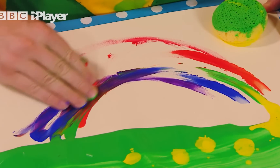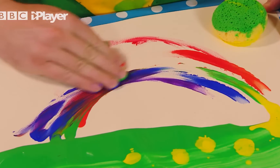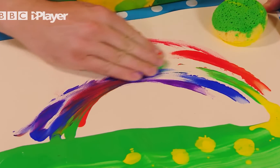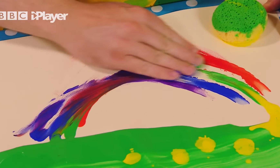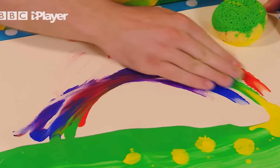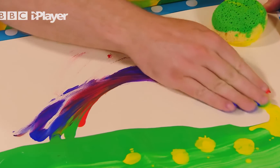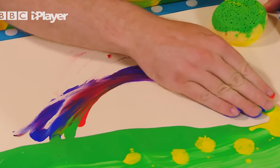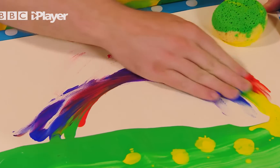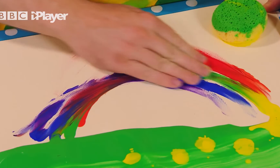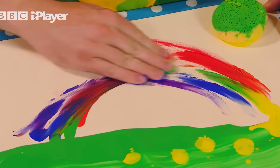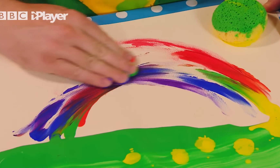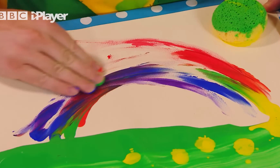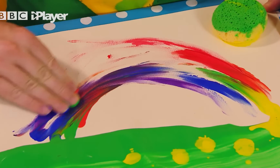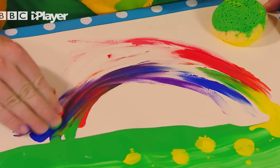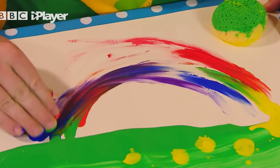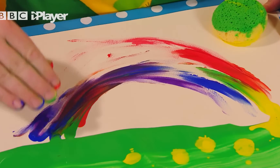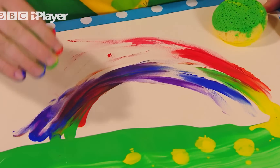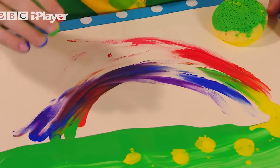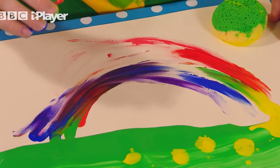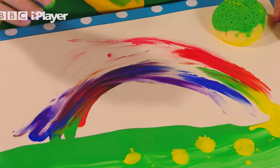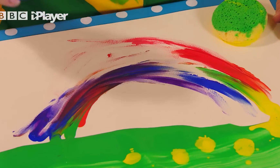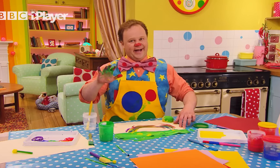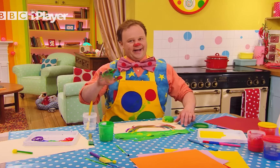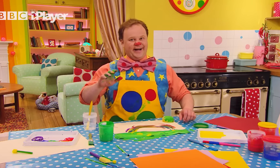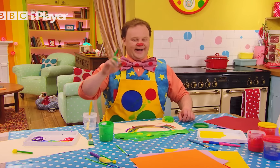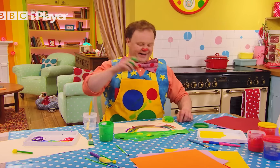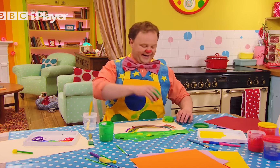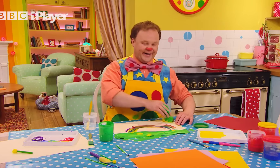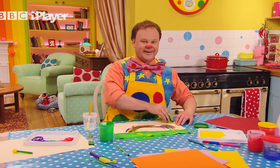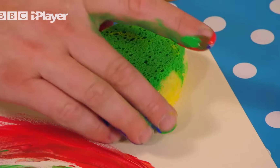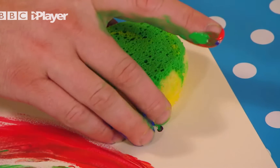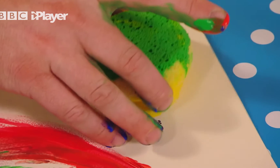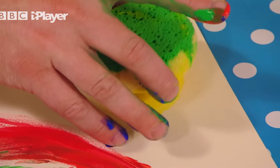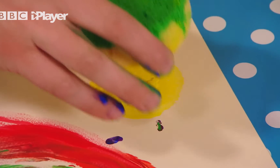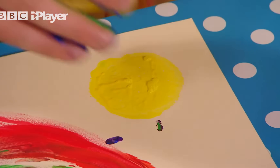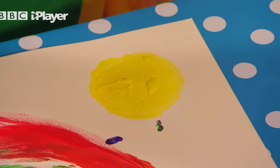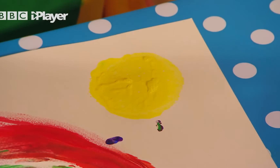now why don't you wash your sponge mr tumble oh good idea